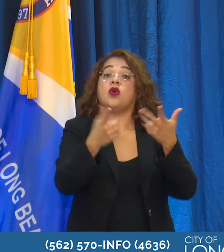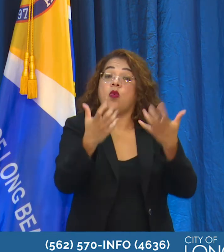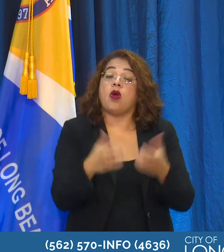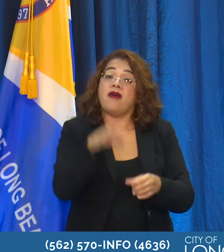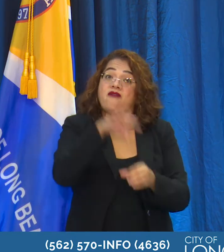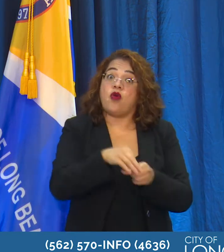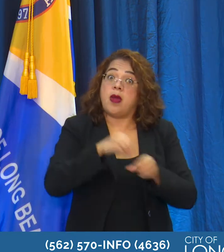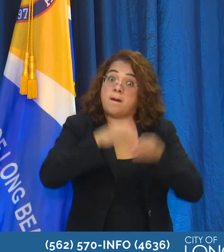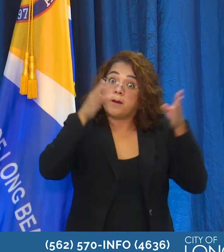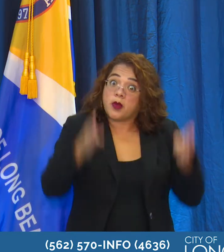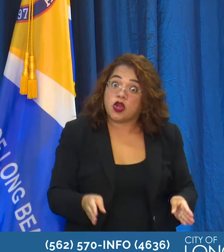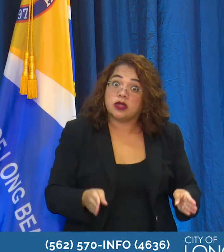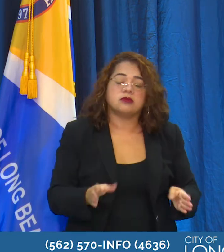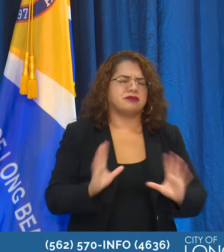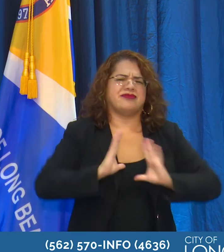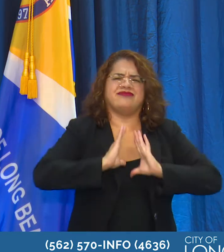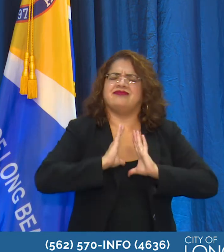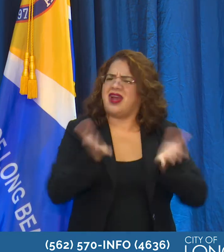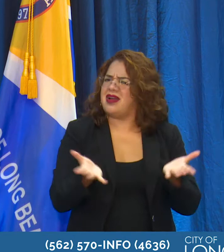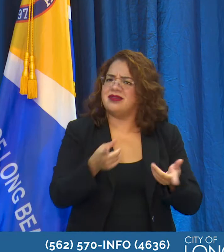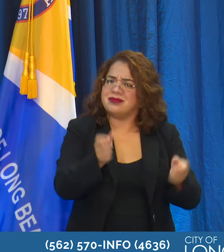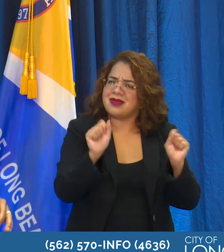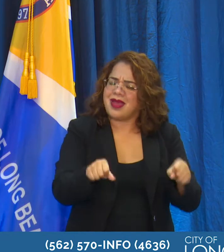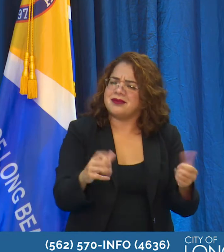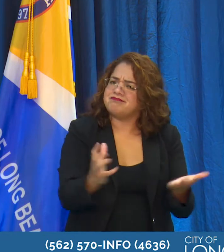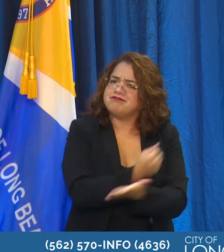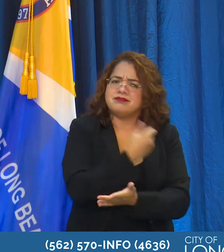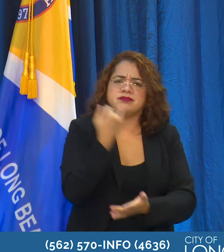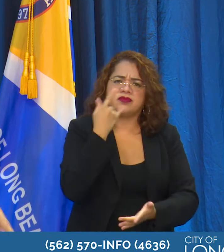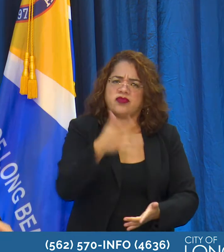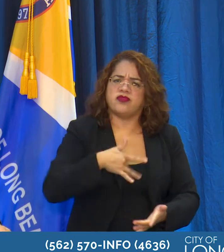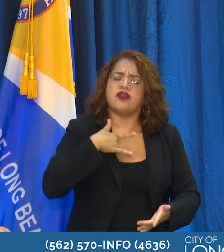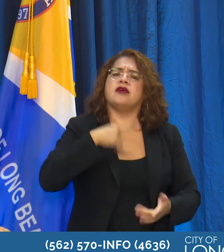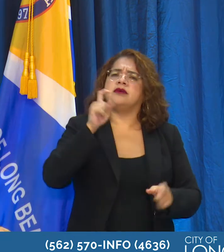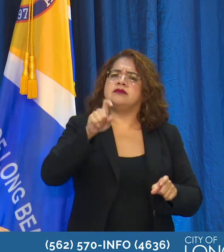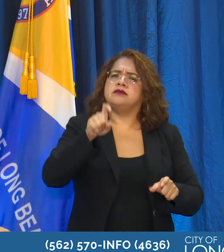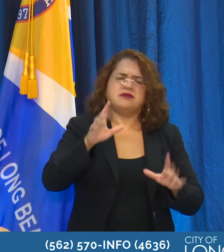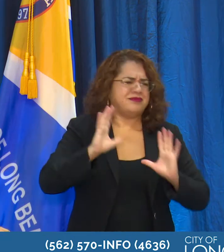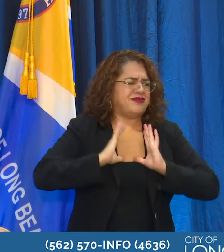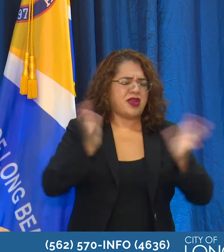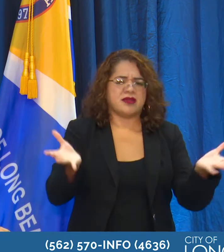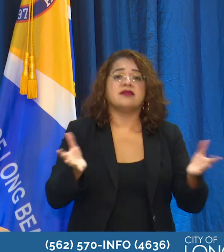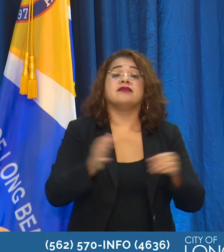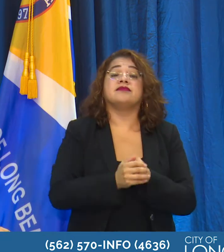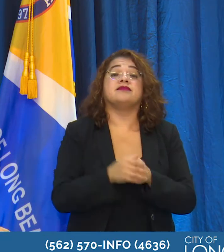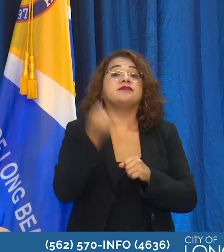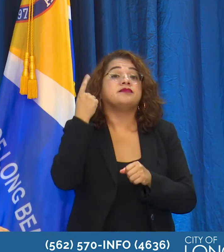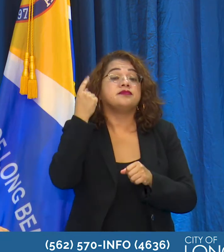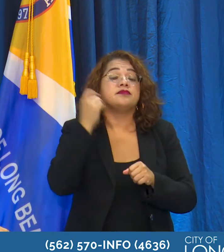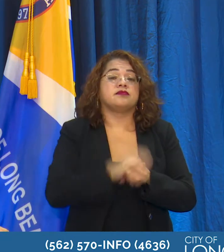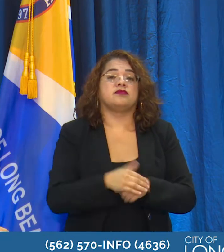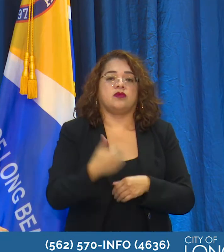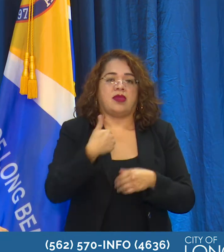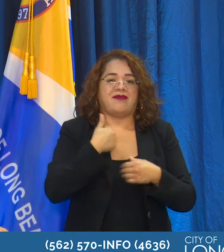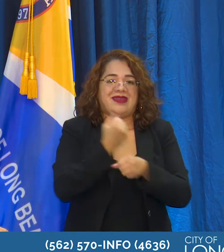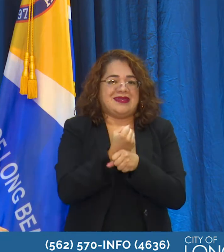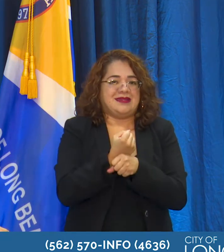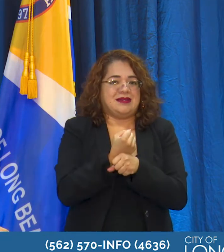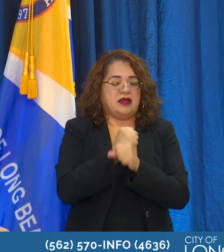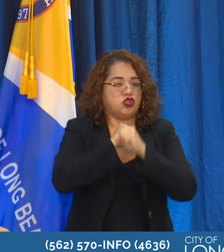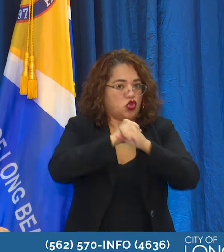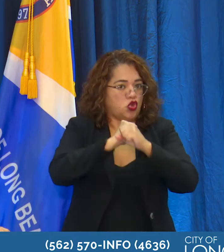We're working with the registrars office to ensure that there is secure voting centers.